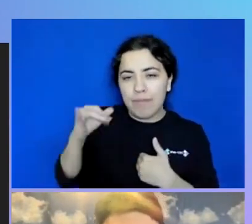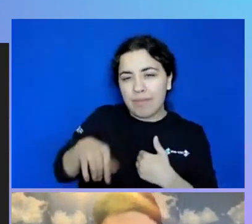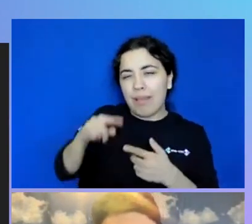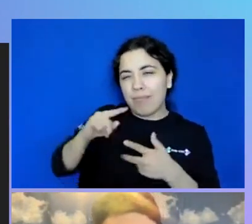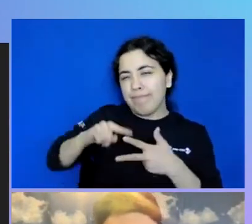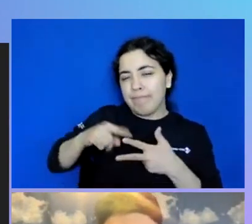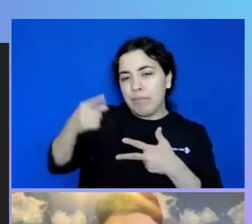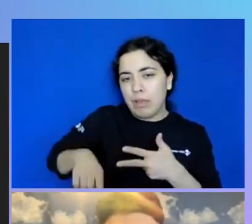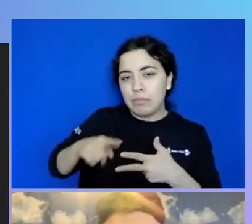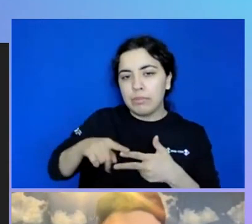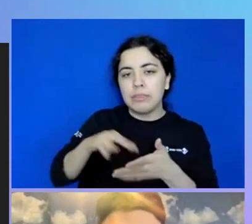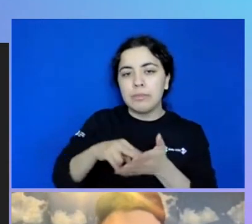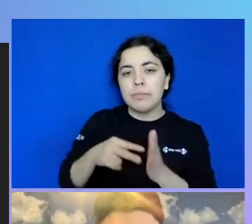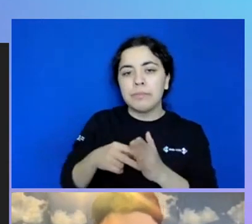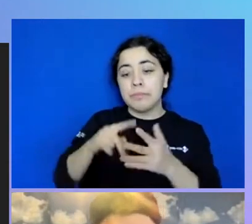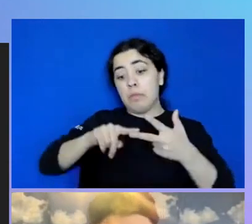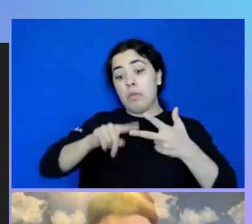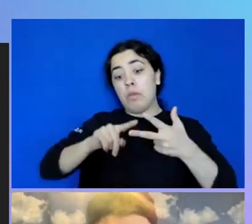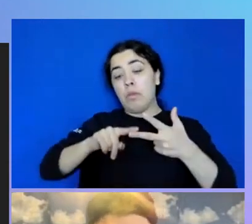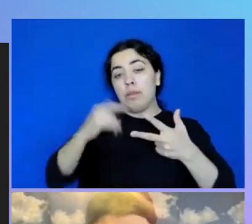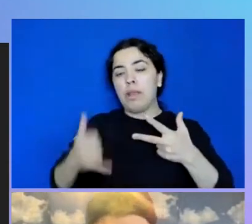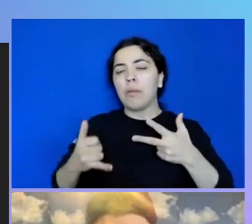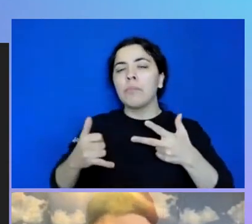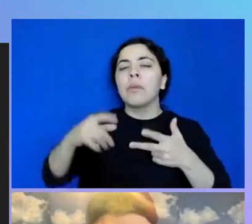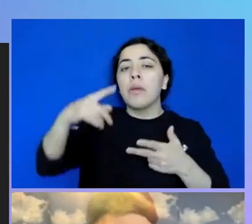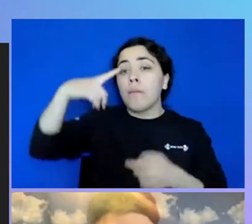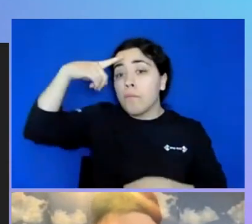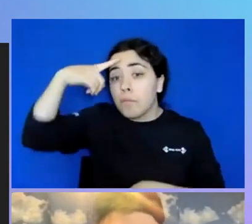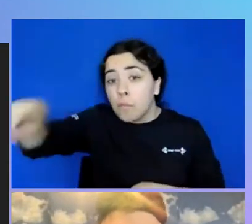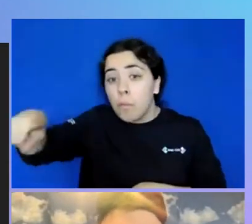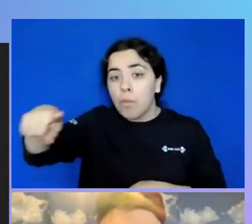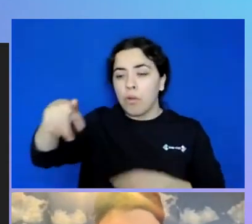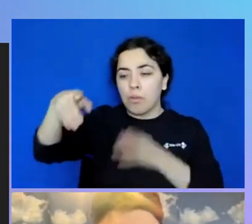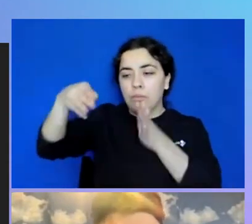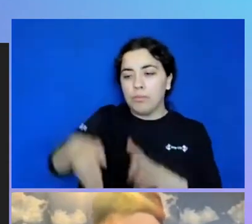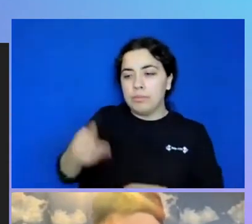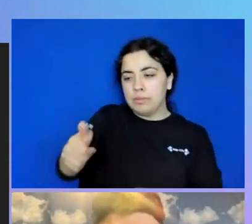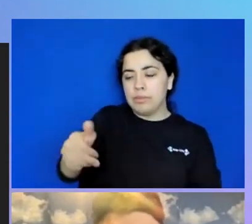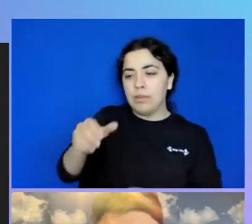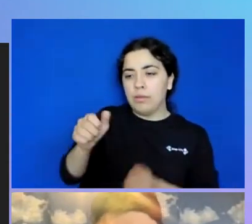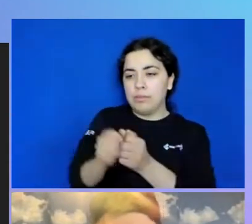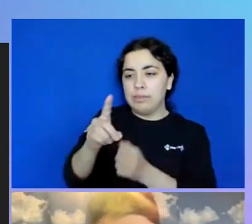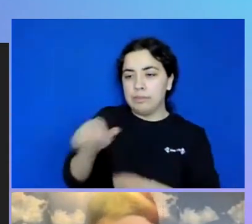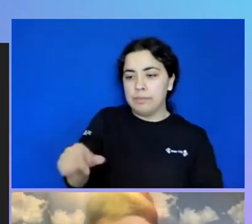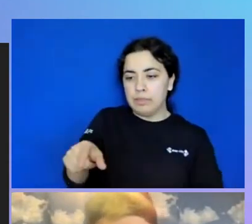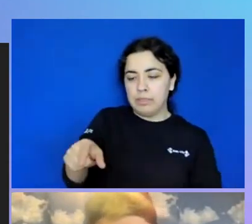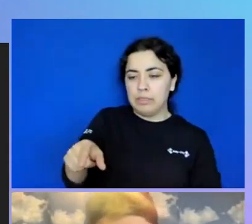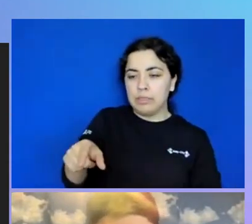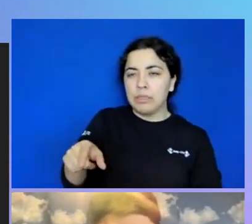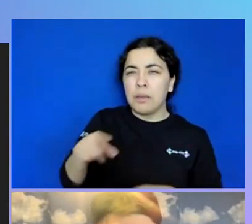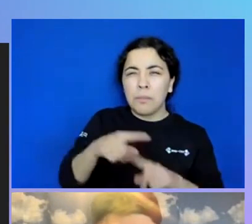uh, this has late, low or no involvement of people with disabilities and can lead to failed products. Big missed